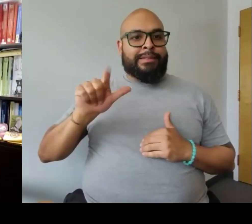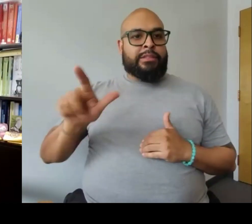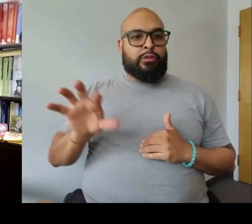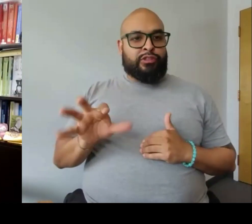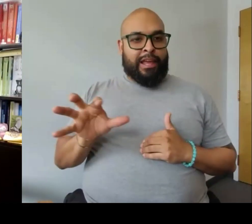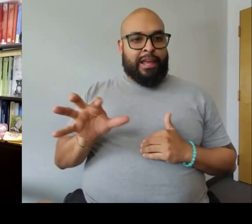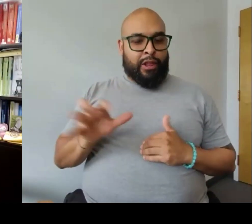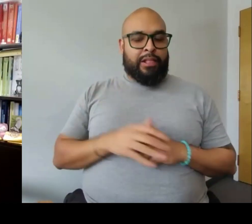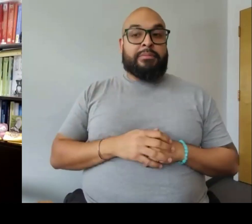I'm May Nguyen.